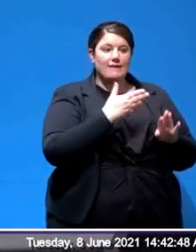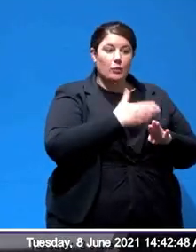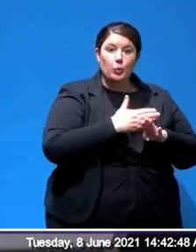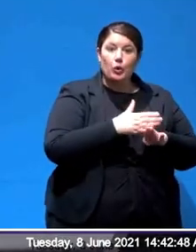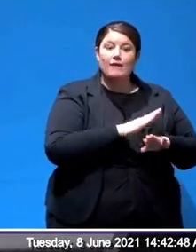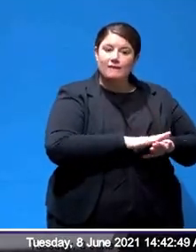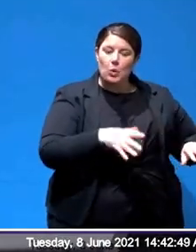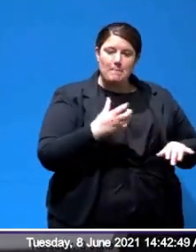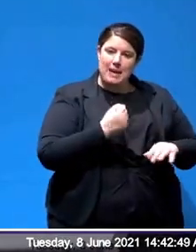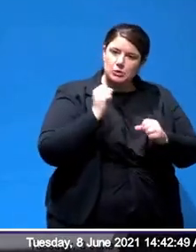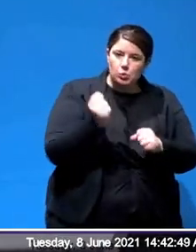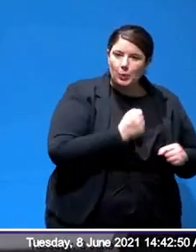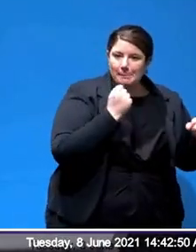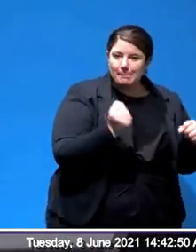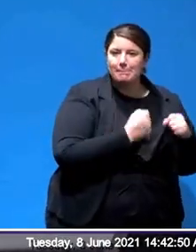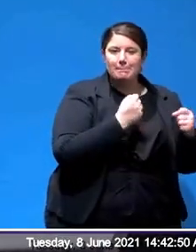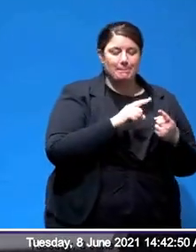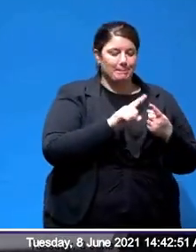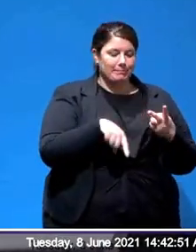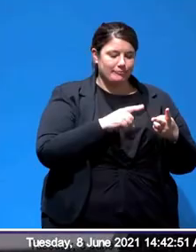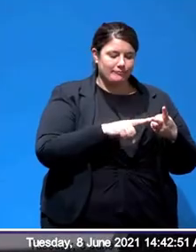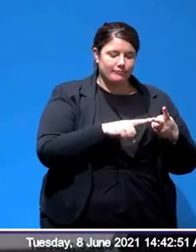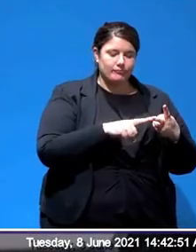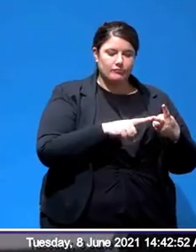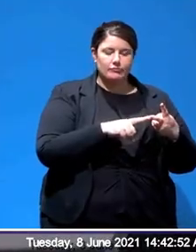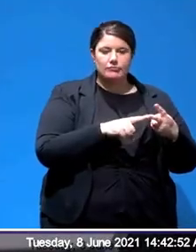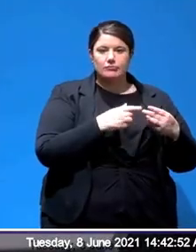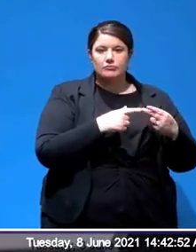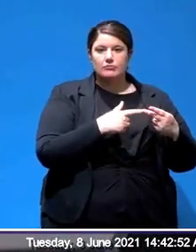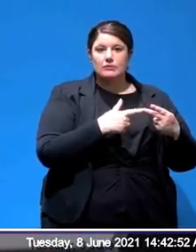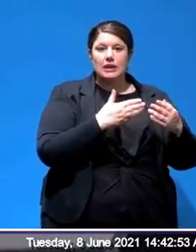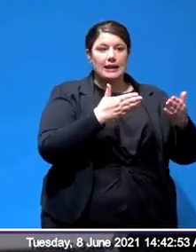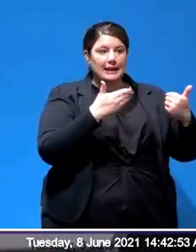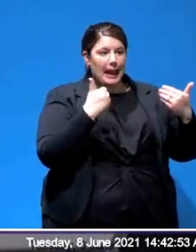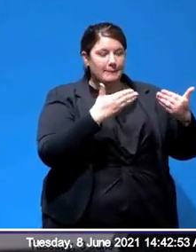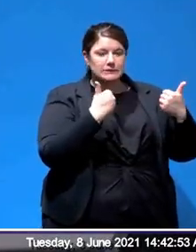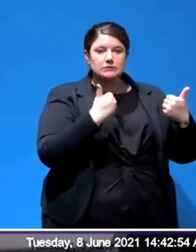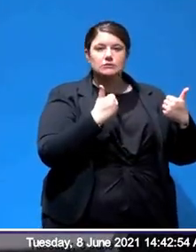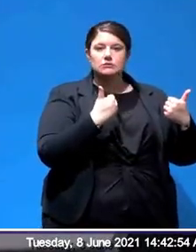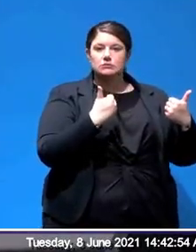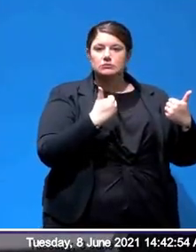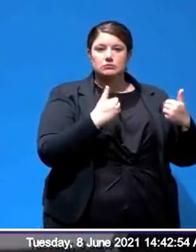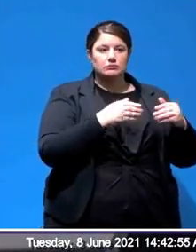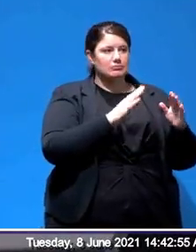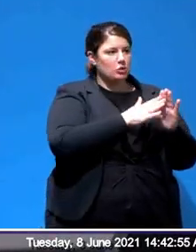had to be swept, cupboards were kept tidy and the clothes